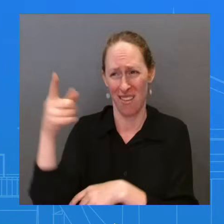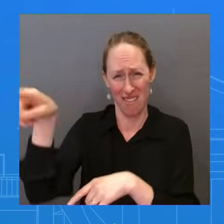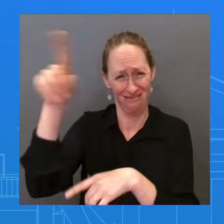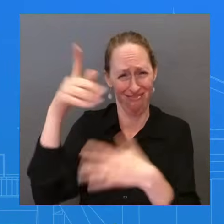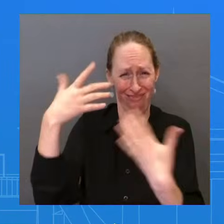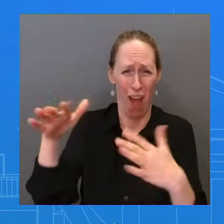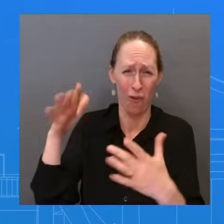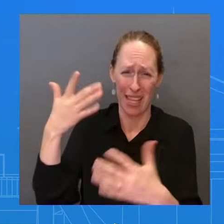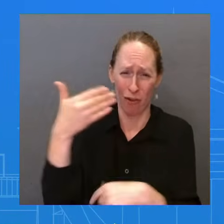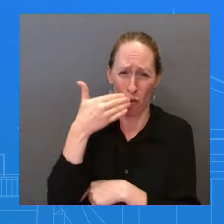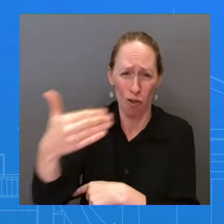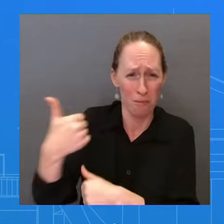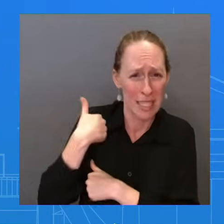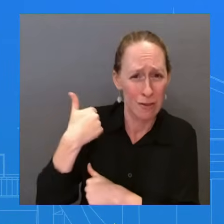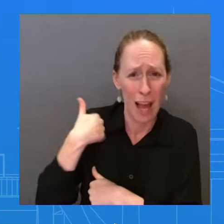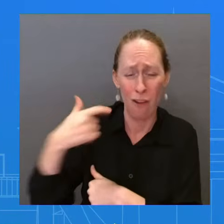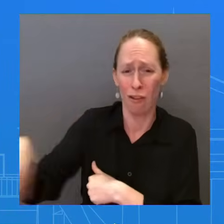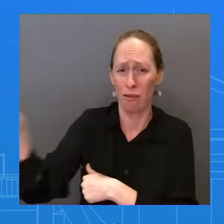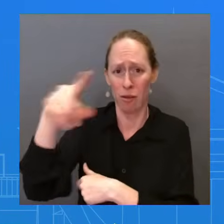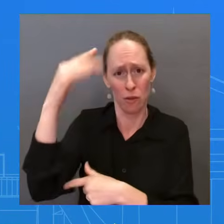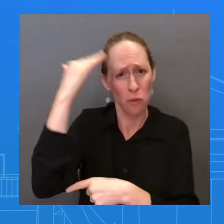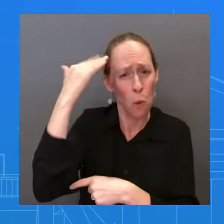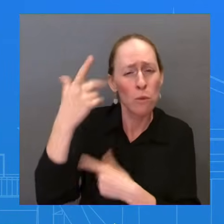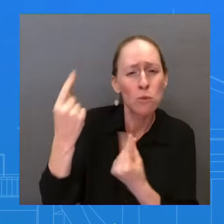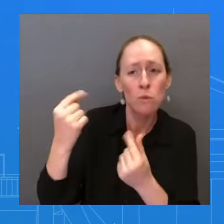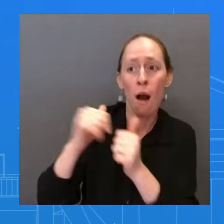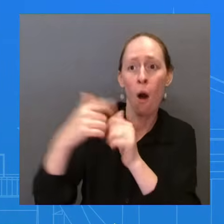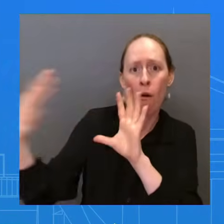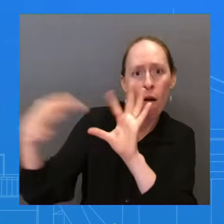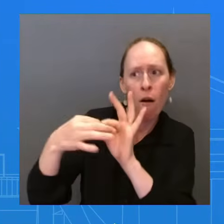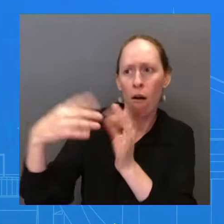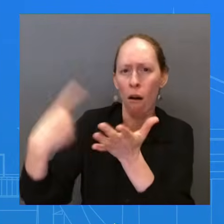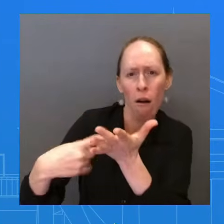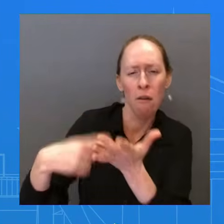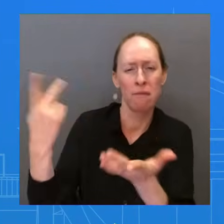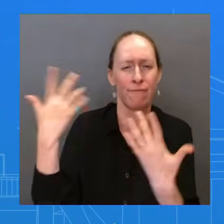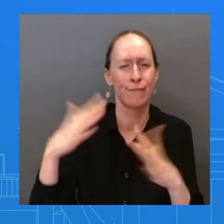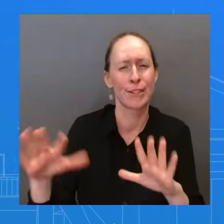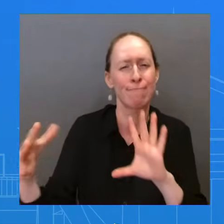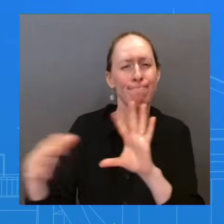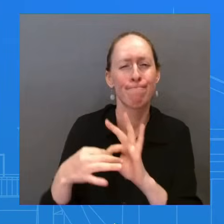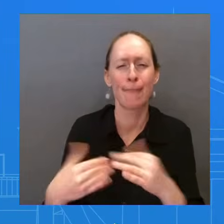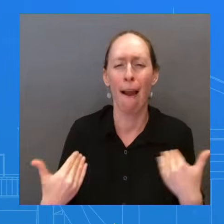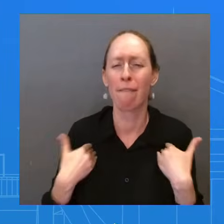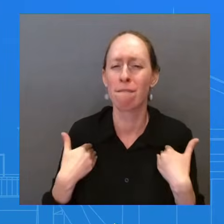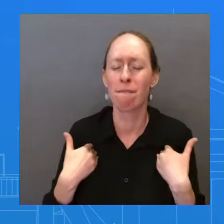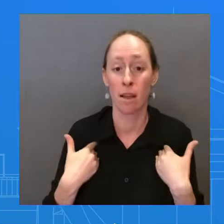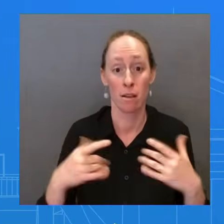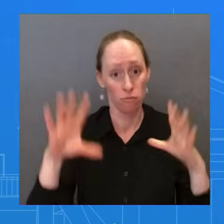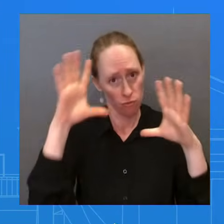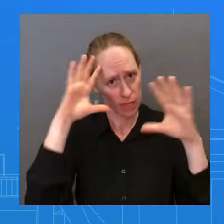and the President expressed those concerns as well when he talked to President Erdogan over the weekend, congratulating him on his win.